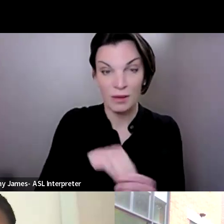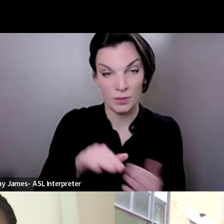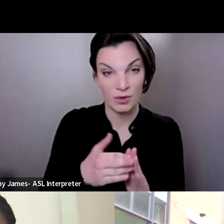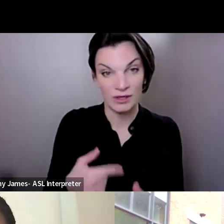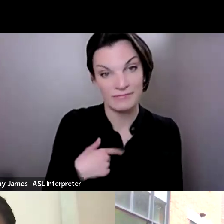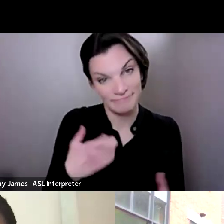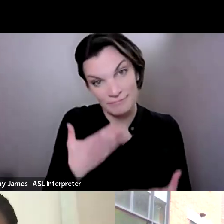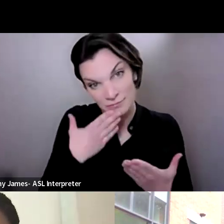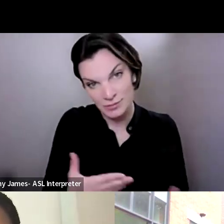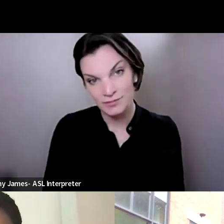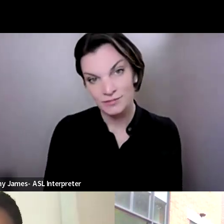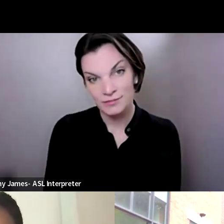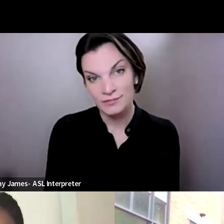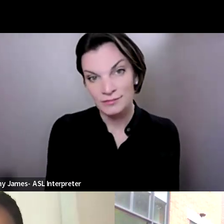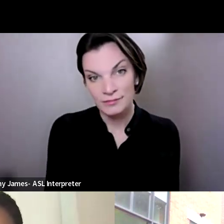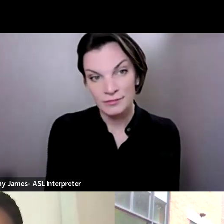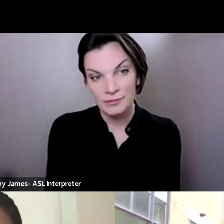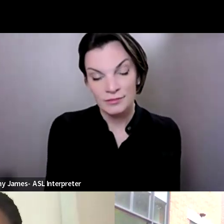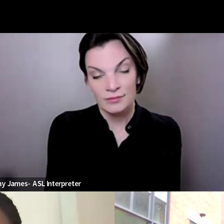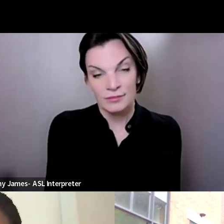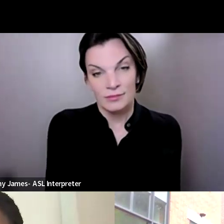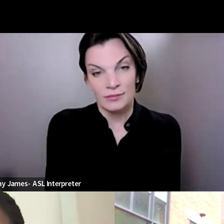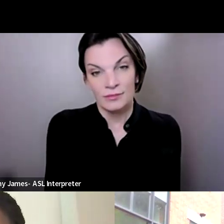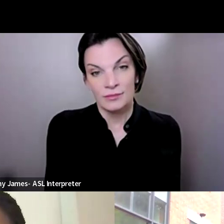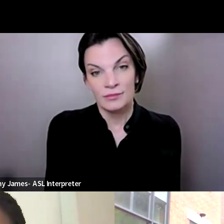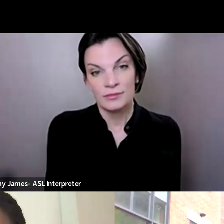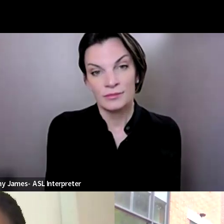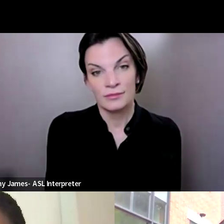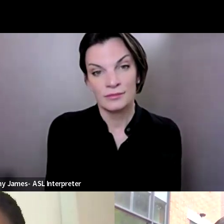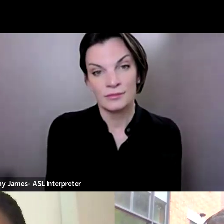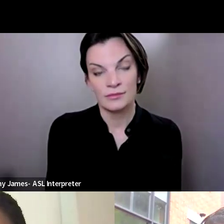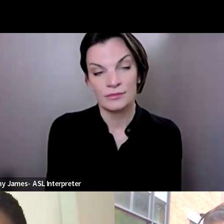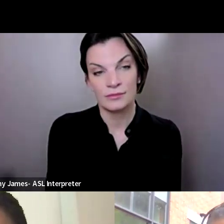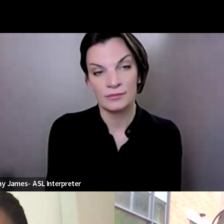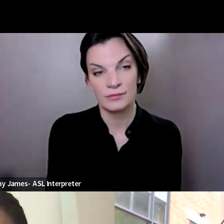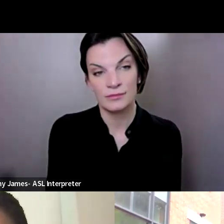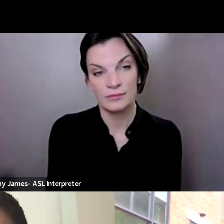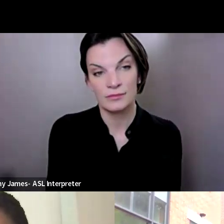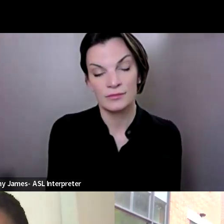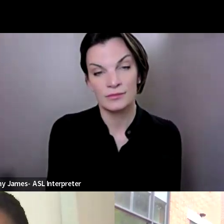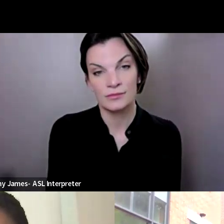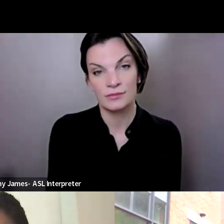well. CHUCK: I just want to jump in and say thank you both. I mean, I always as I